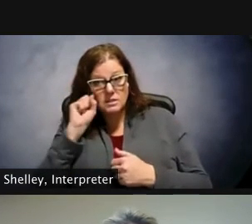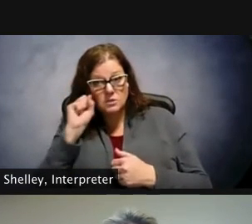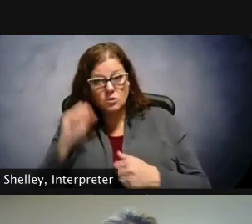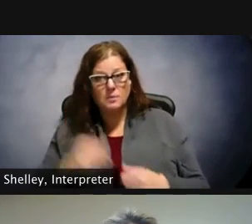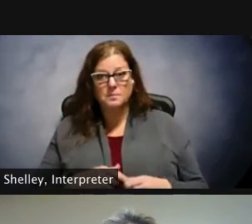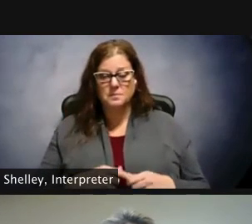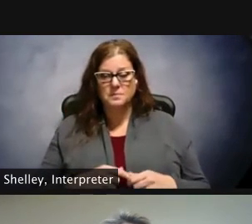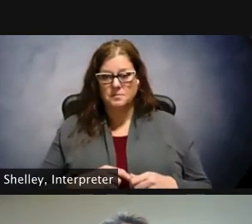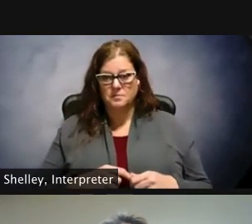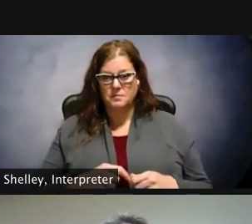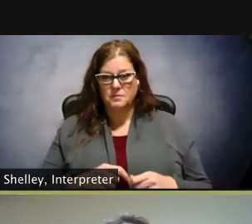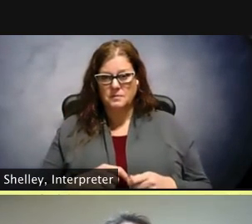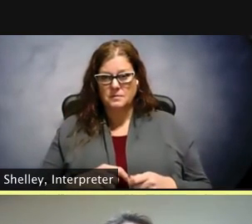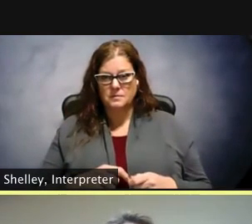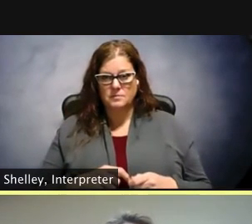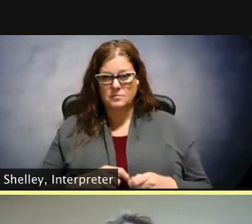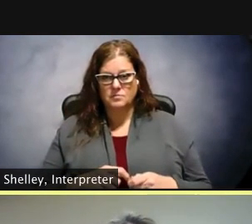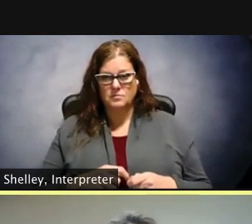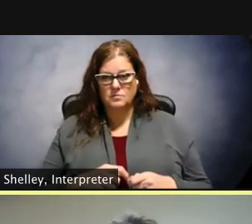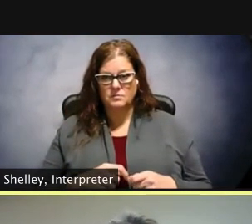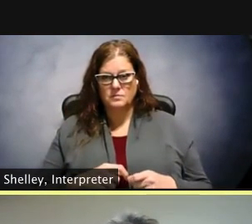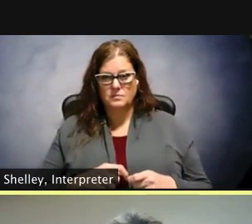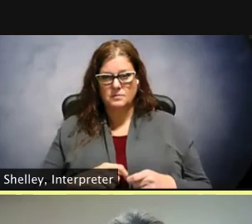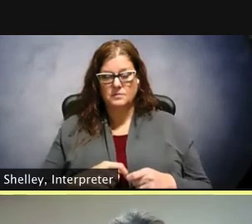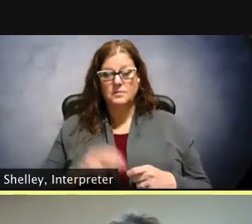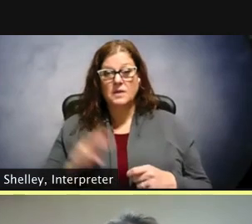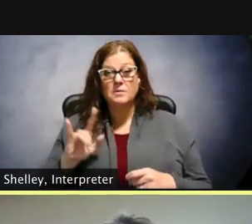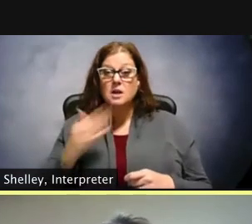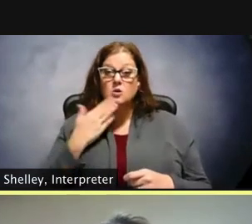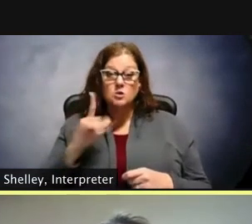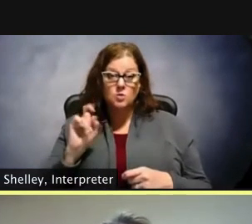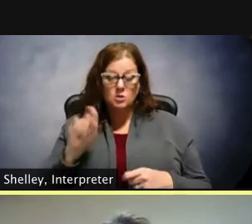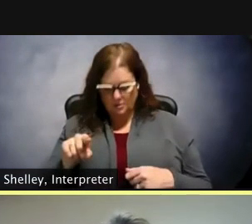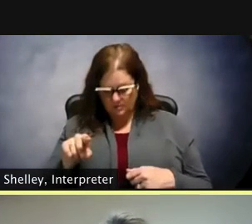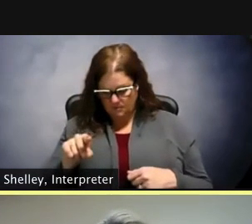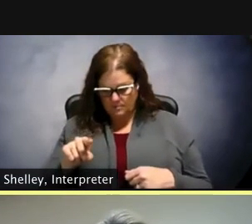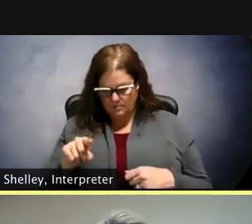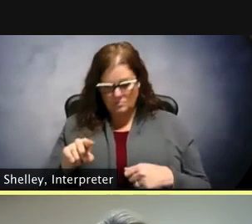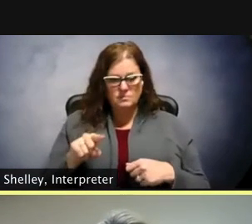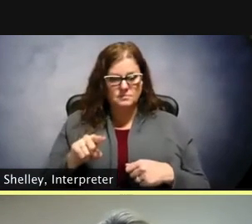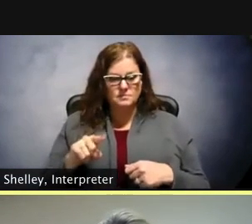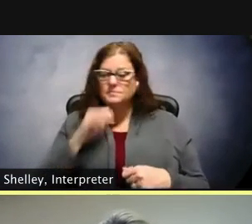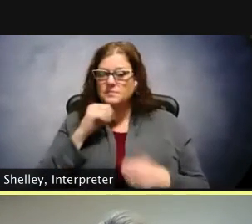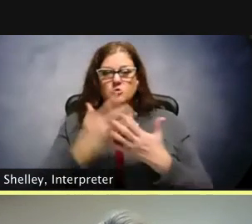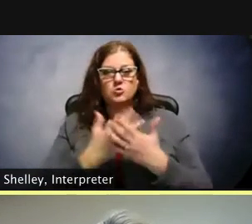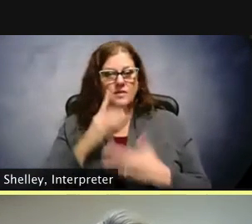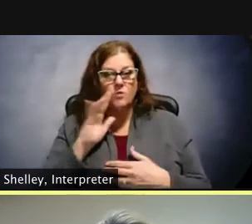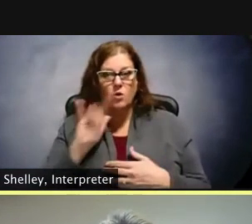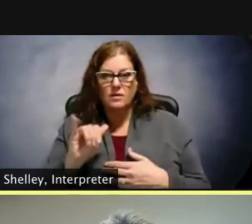[TRICIA] So Michelle, that's a great question. We have not screened him for Usher Syndrome yet.